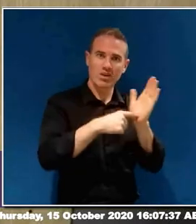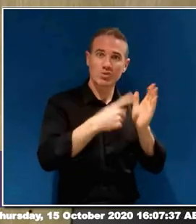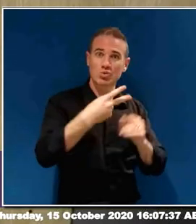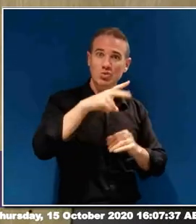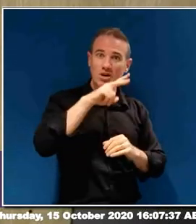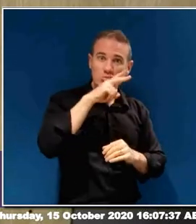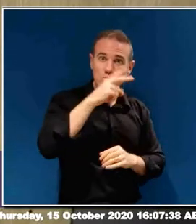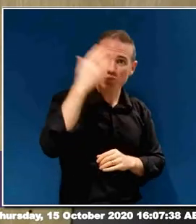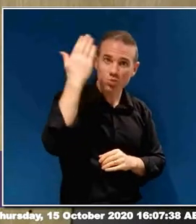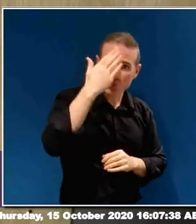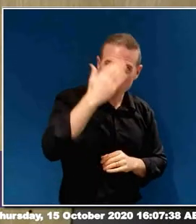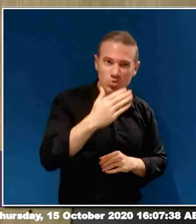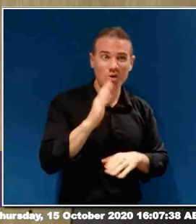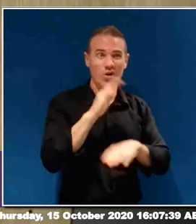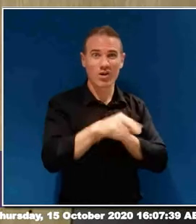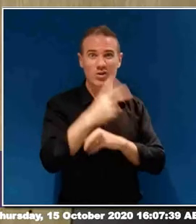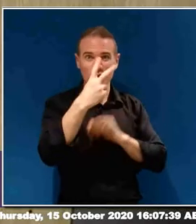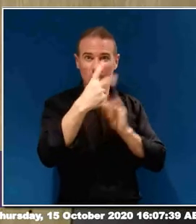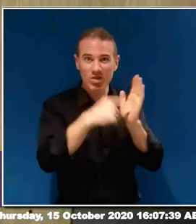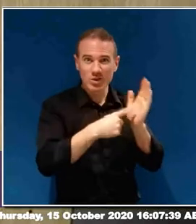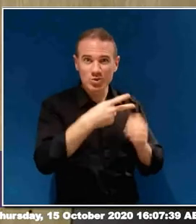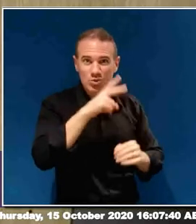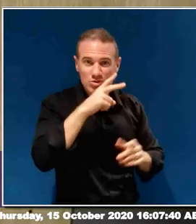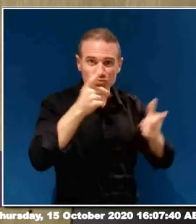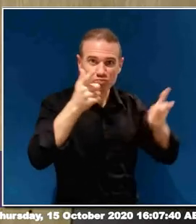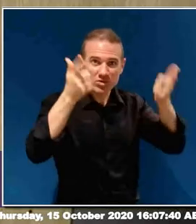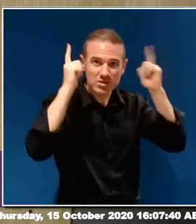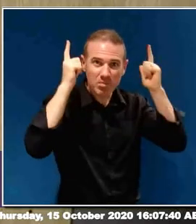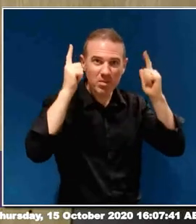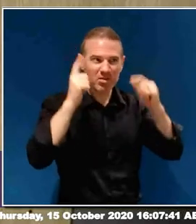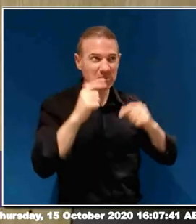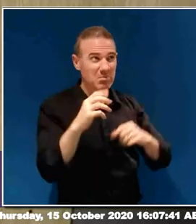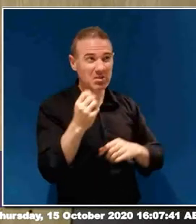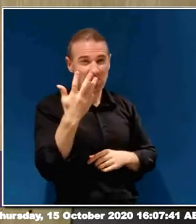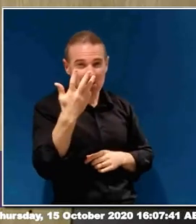some-odd teachers and that was a challenge that that Department talked